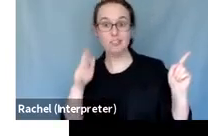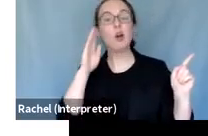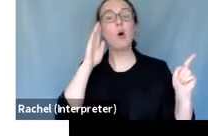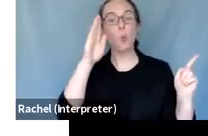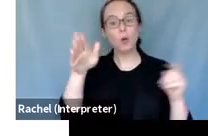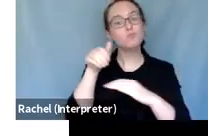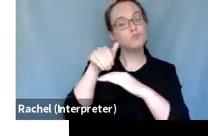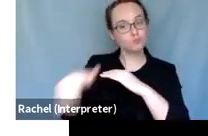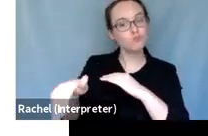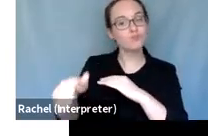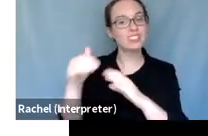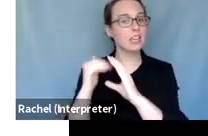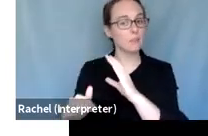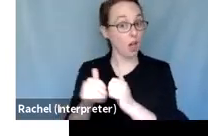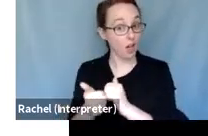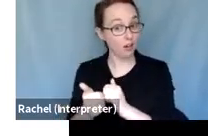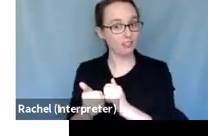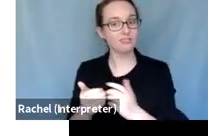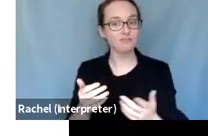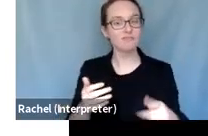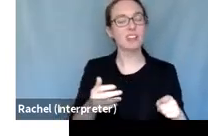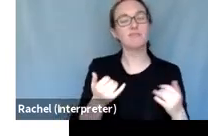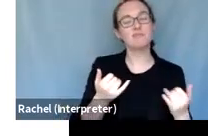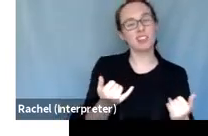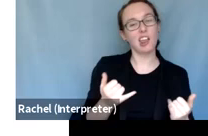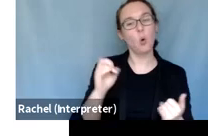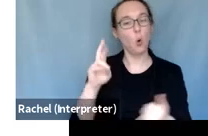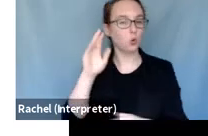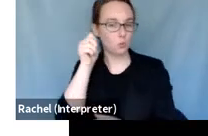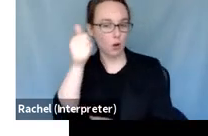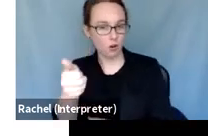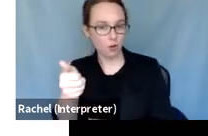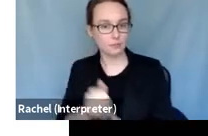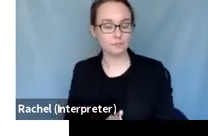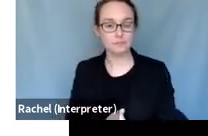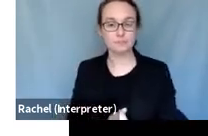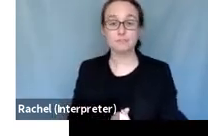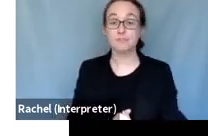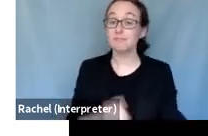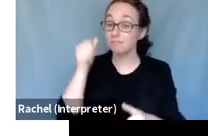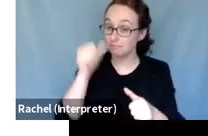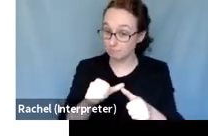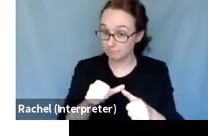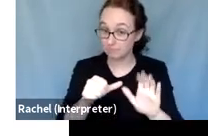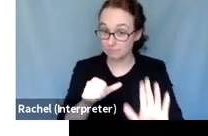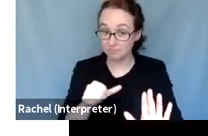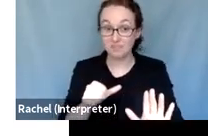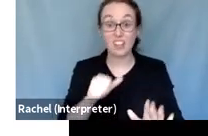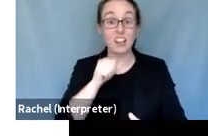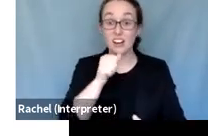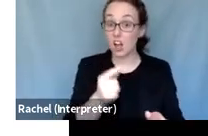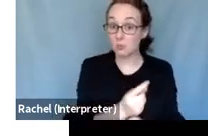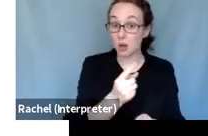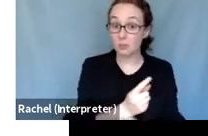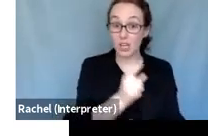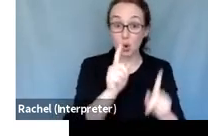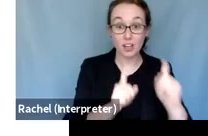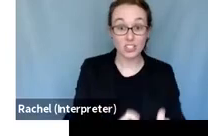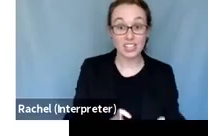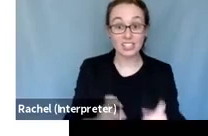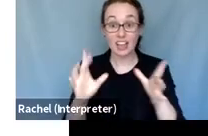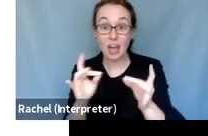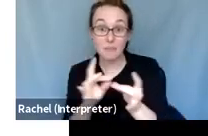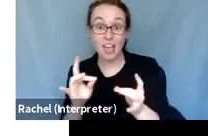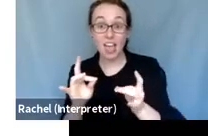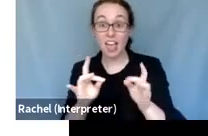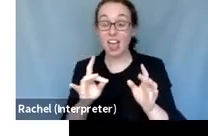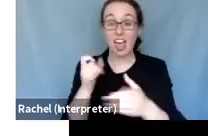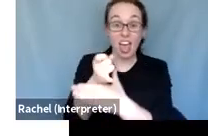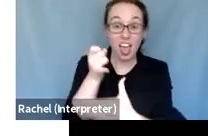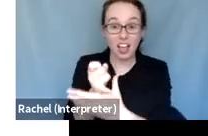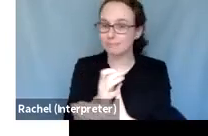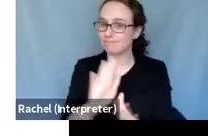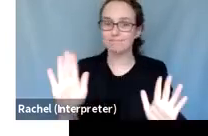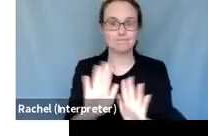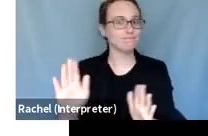Pam Tibbet: Please note that there is a zero tolerance policy for inappropriate questions comments or disruptions and will result in the participant immediately being removed from the meeting.